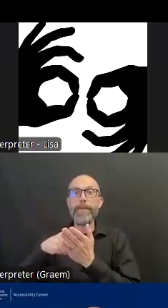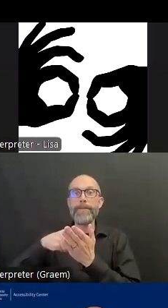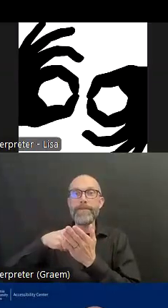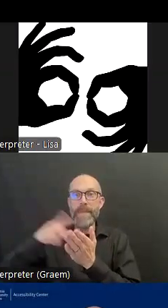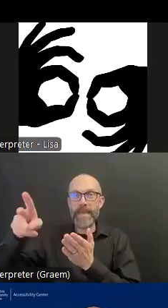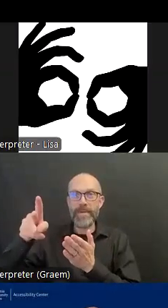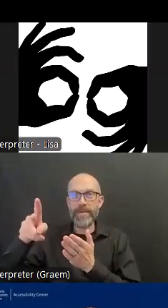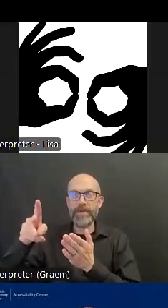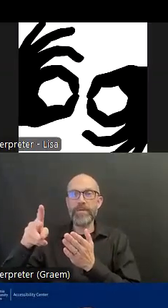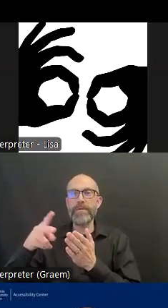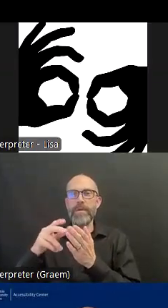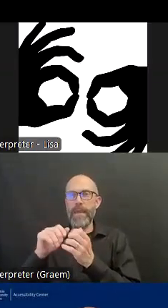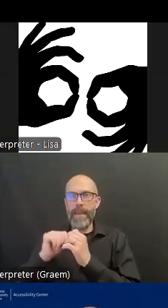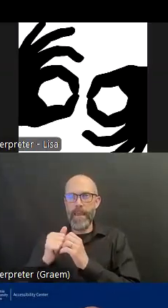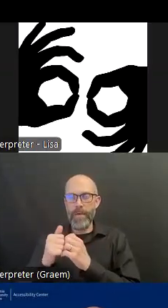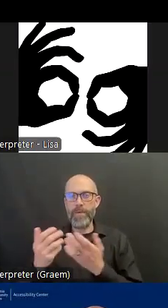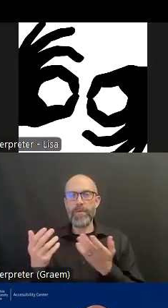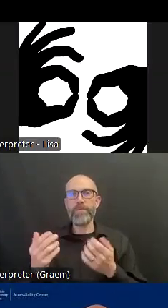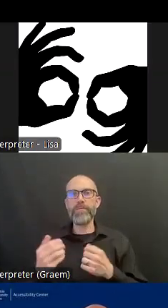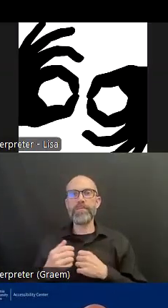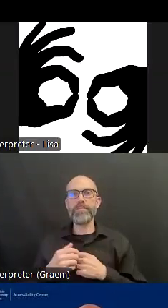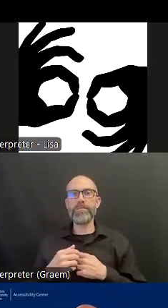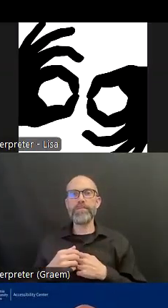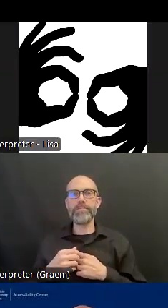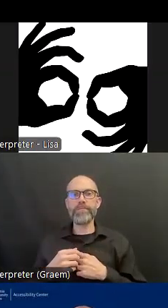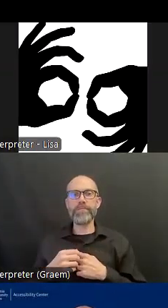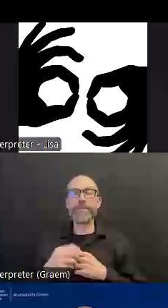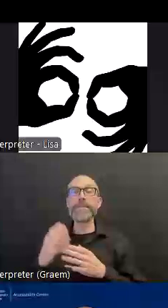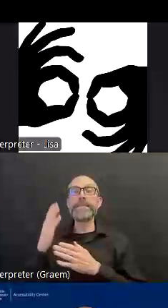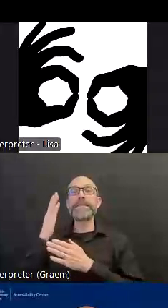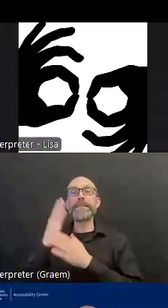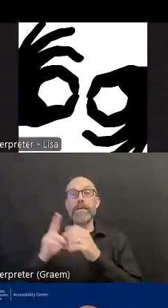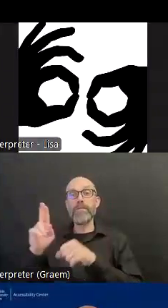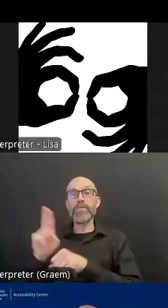too, where certain users have CAL-Cards, credit cards,